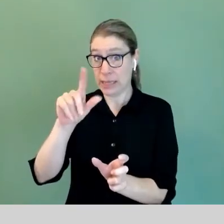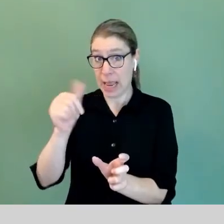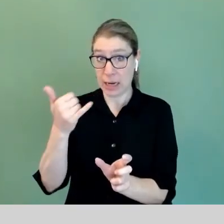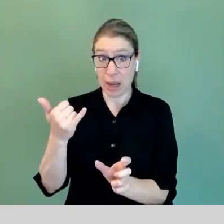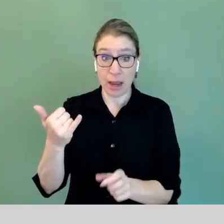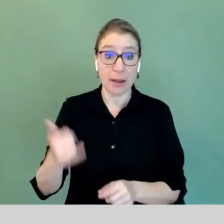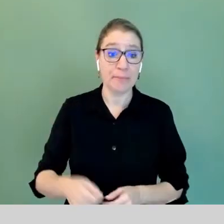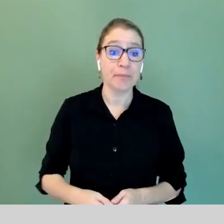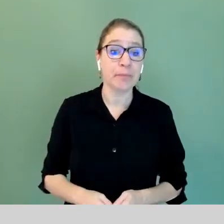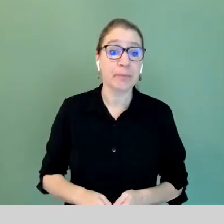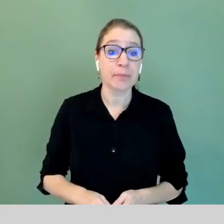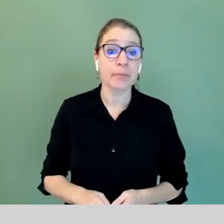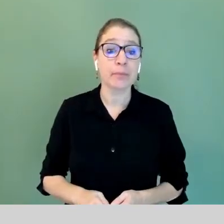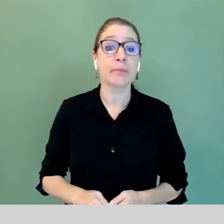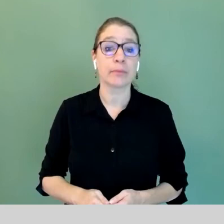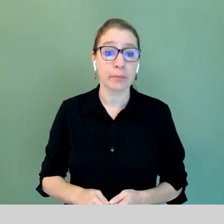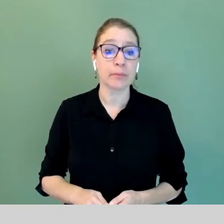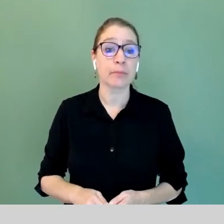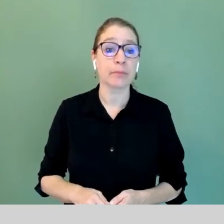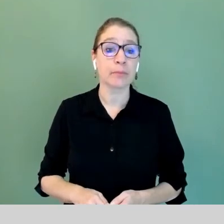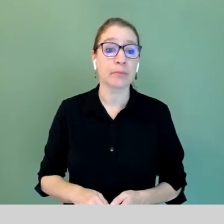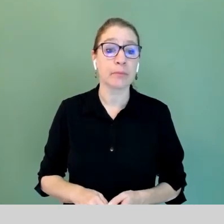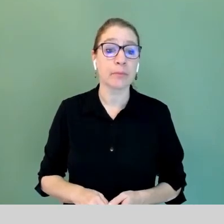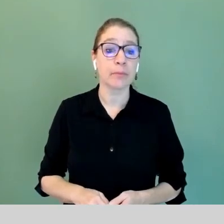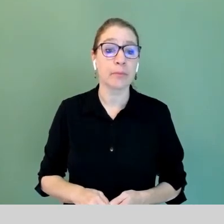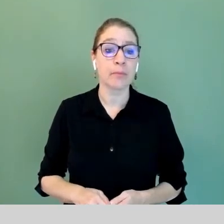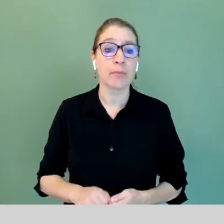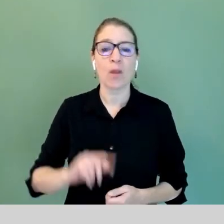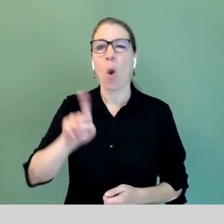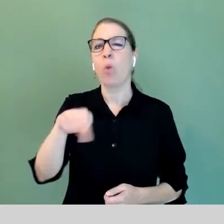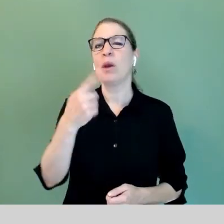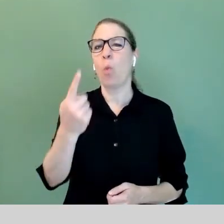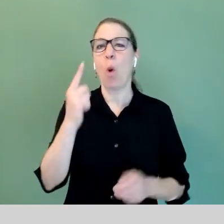So I'm going to put the data asset name in here. I only have one expectations suite,